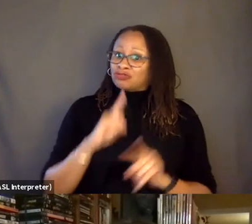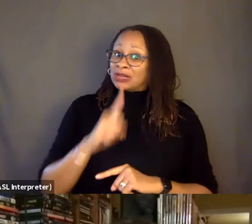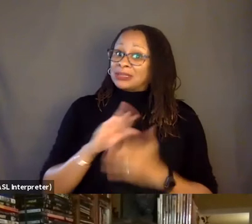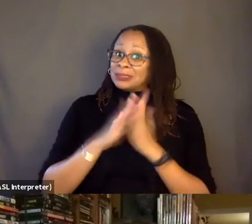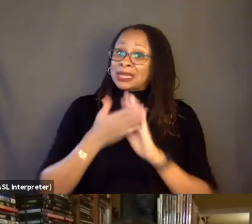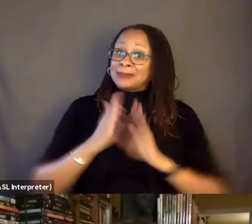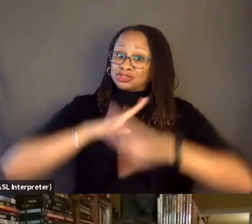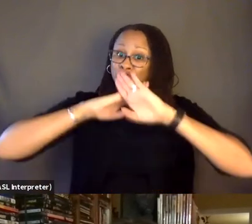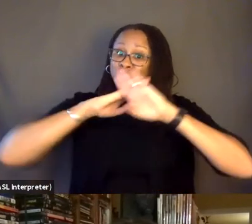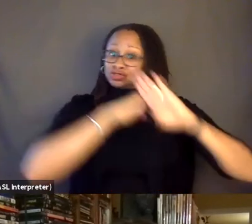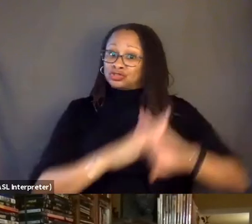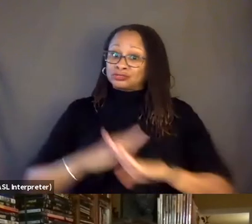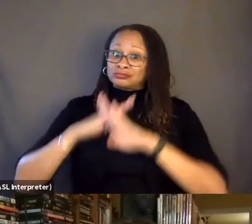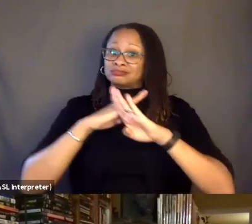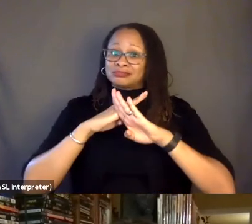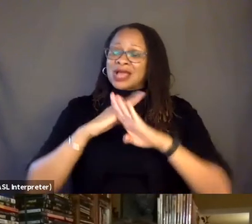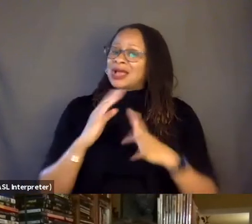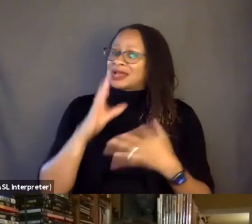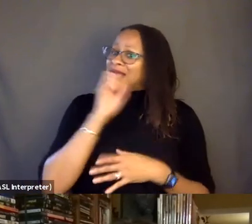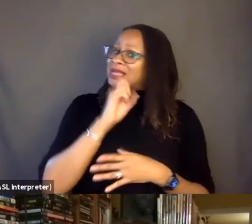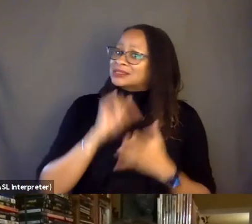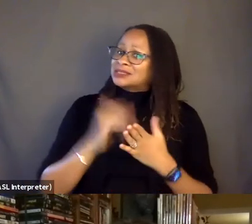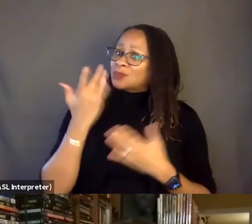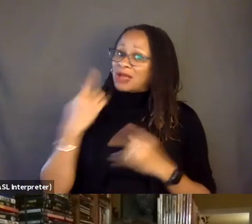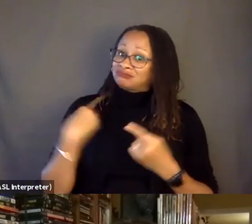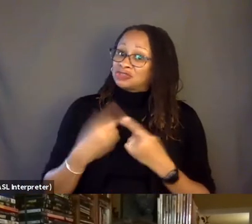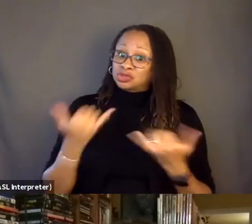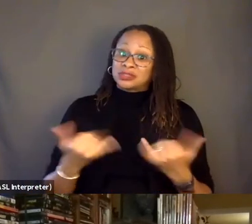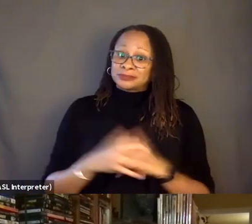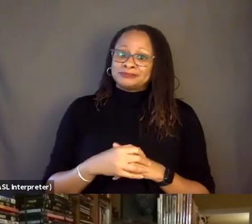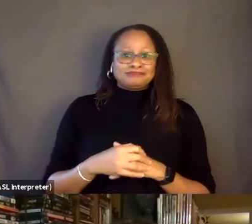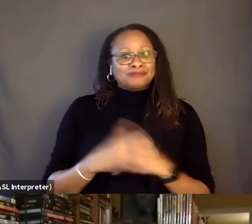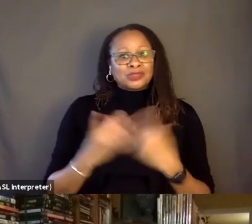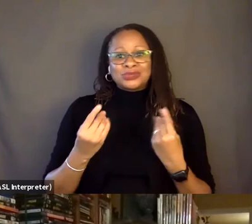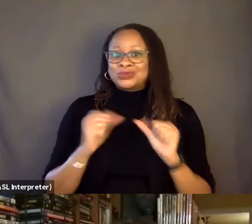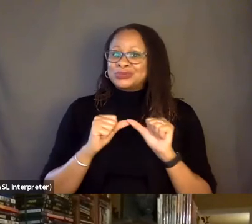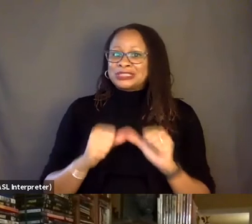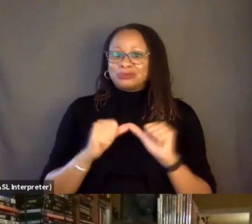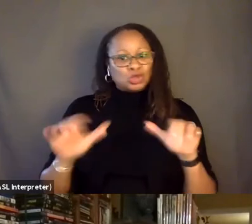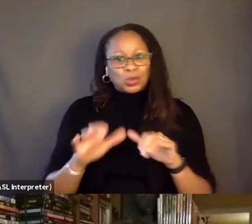And so I guess that's why, so until today, you know, we keep doing what we're doing,